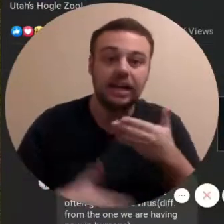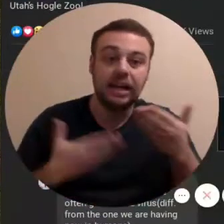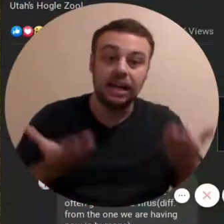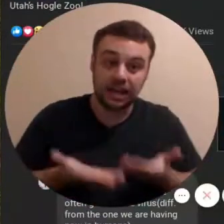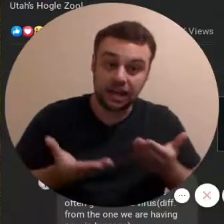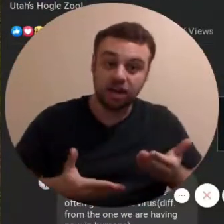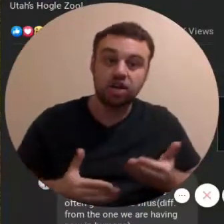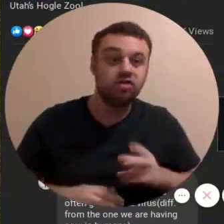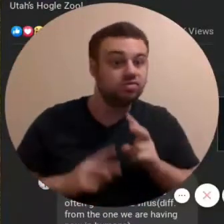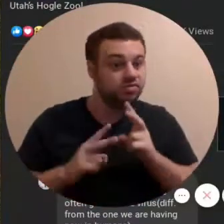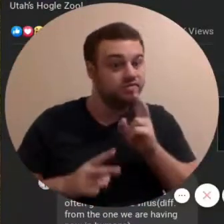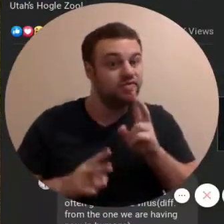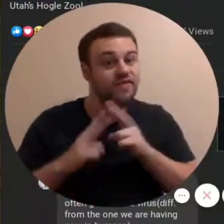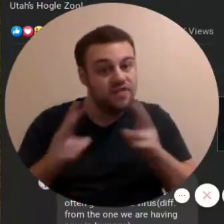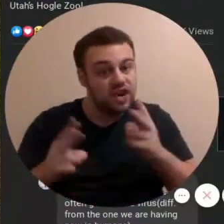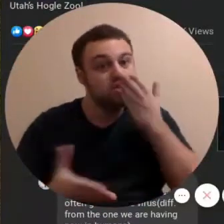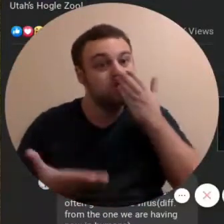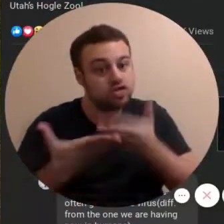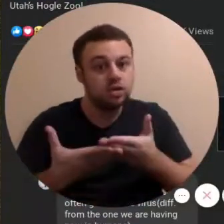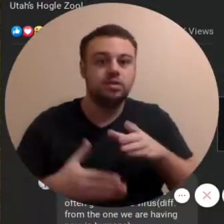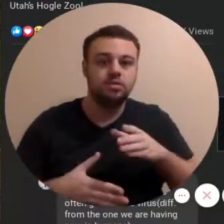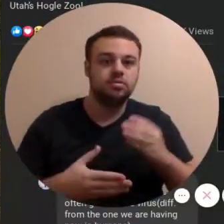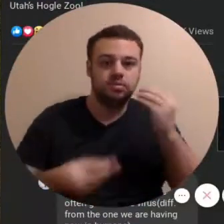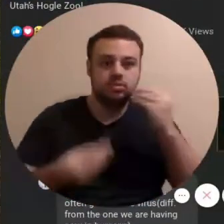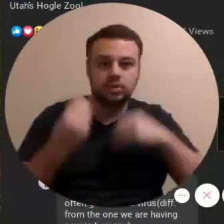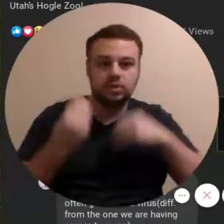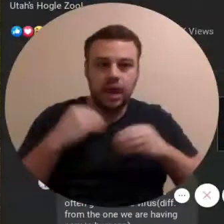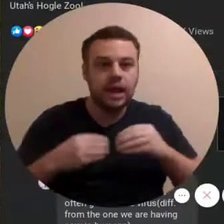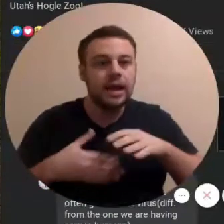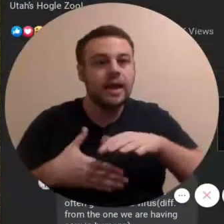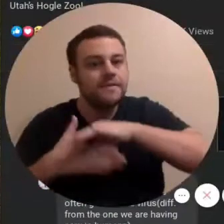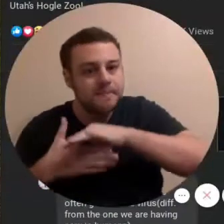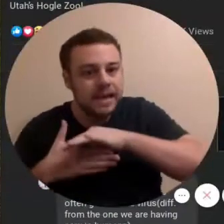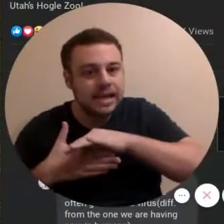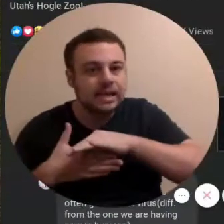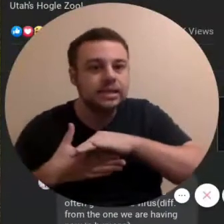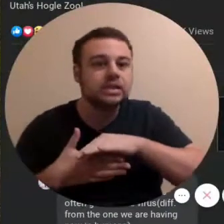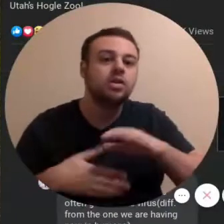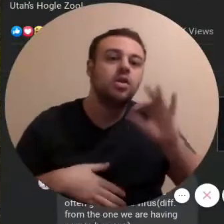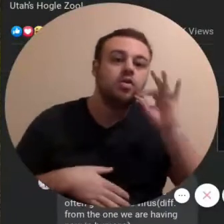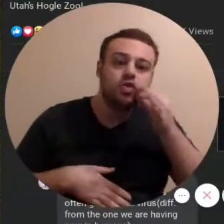ground meat, some fruits, and veggies. And we also give them- some people might know this,